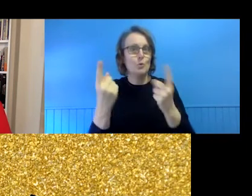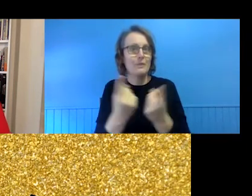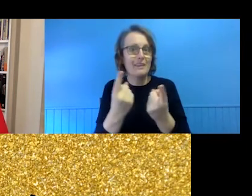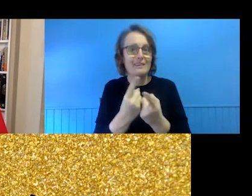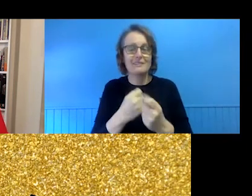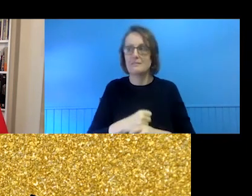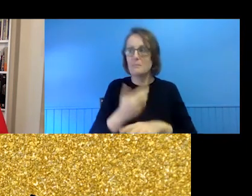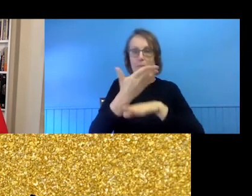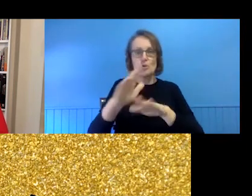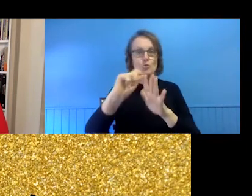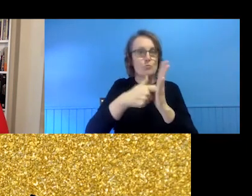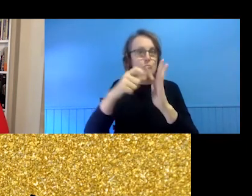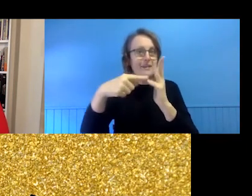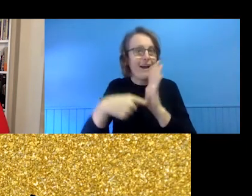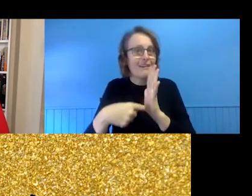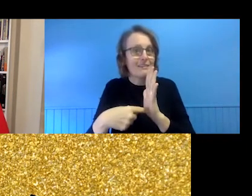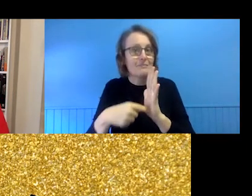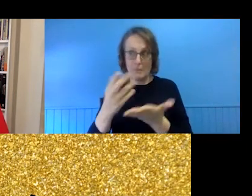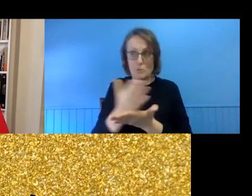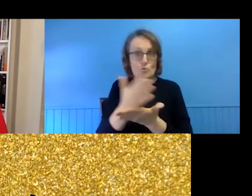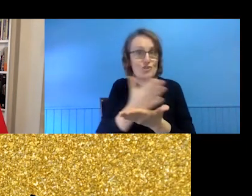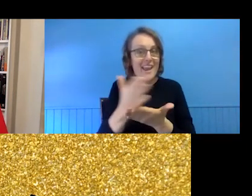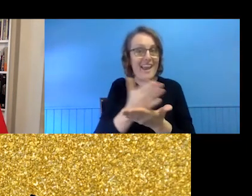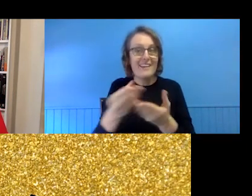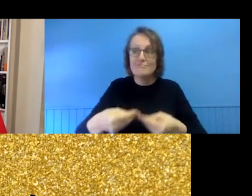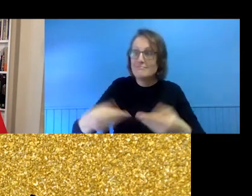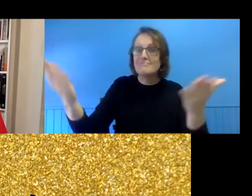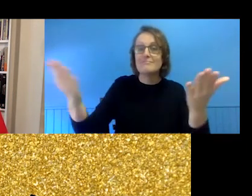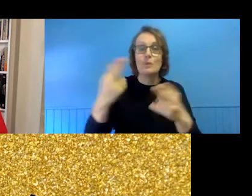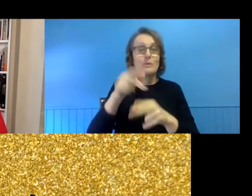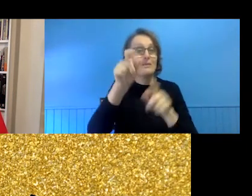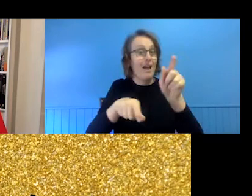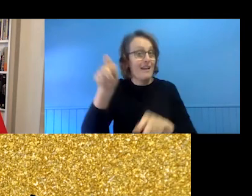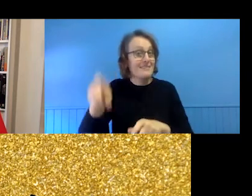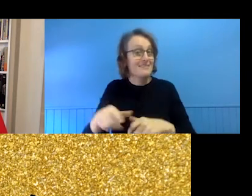products that you can share with your clients as well? I think